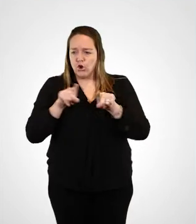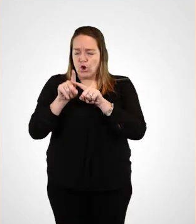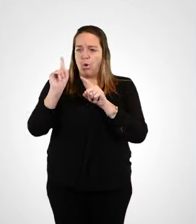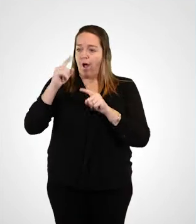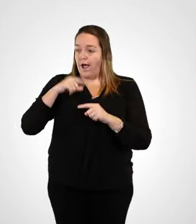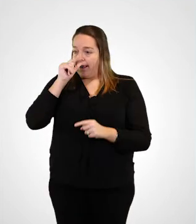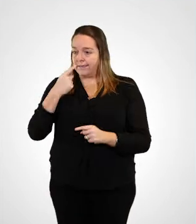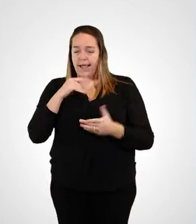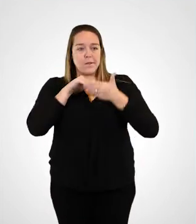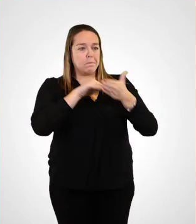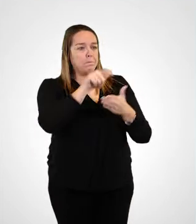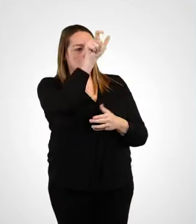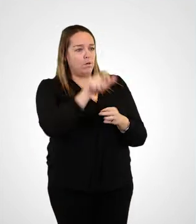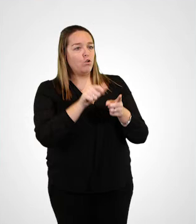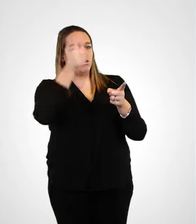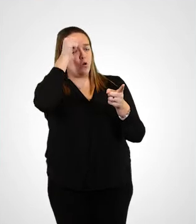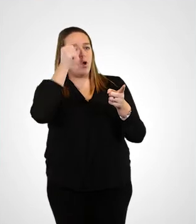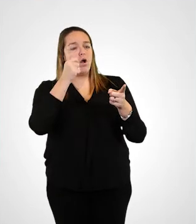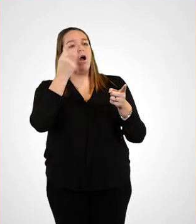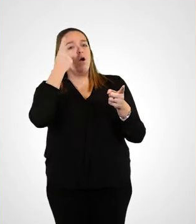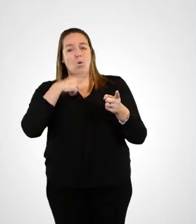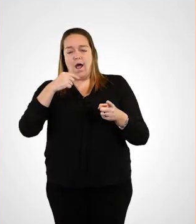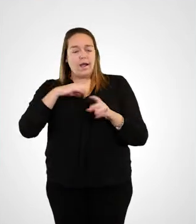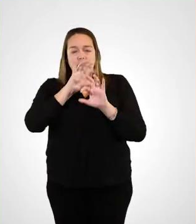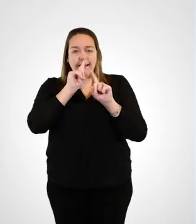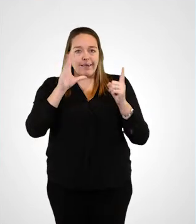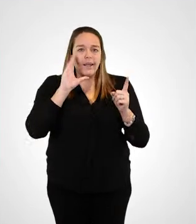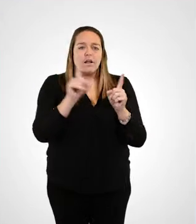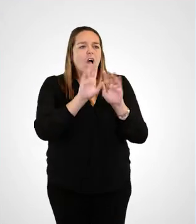that help my communication partner realise what went wrong",